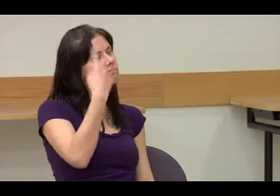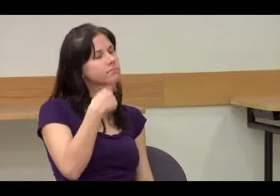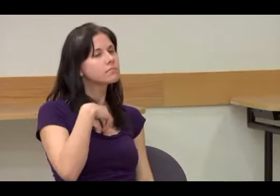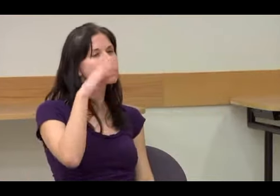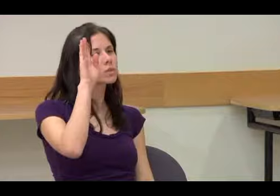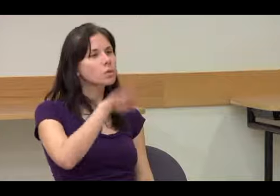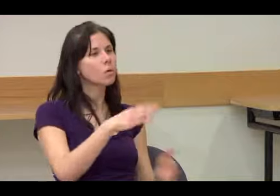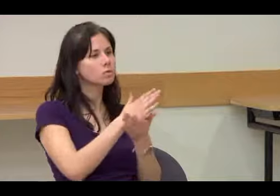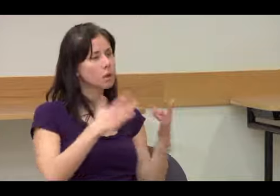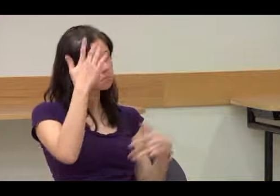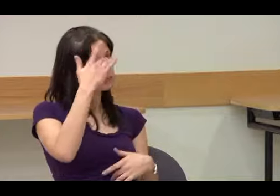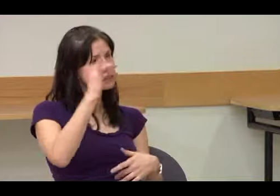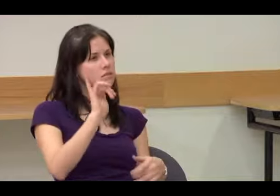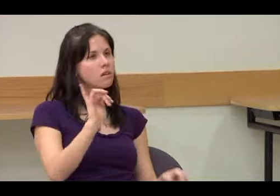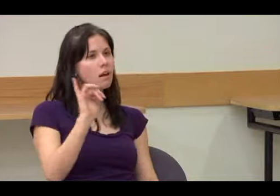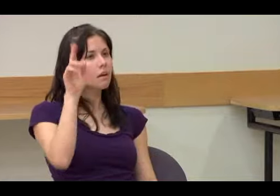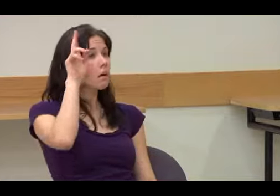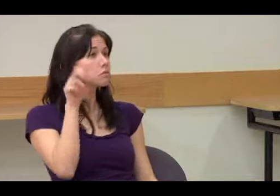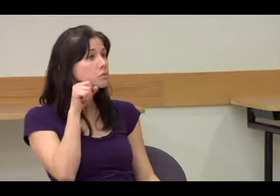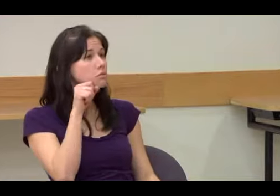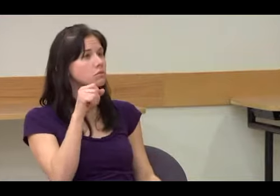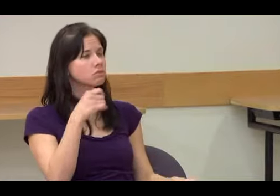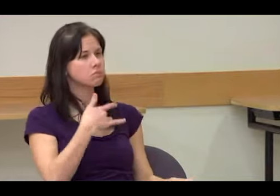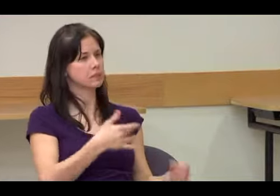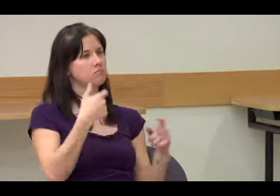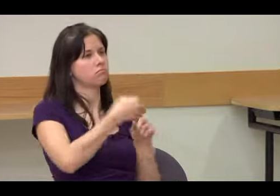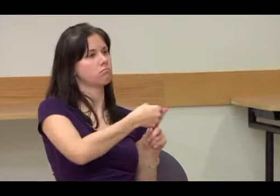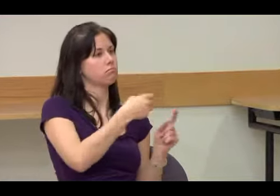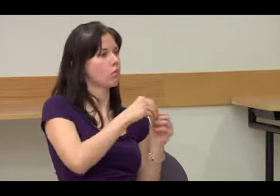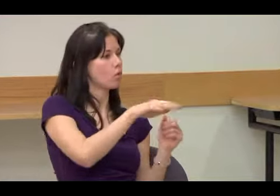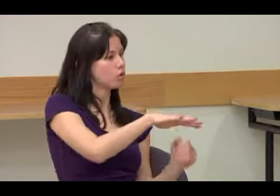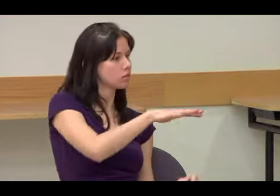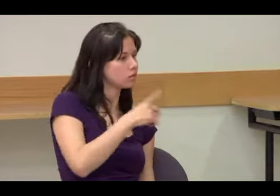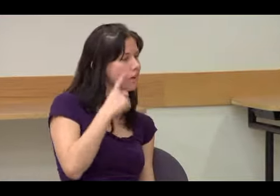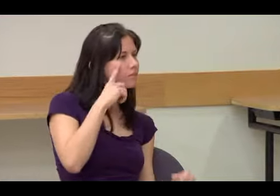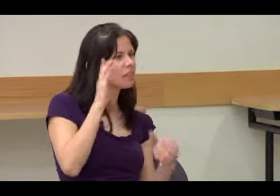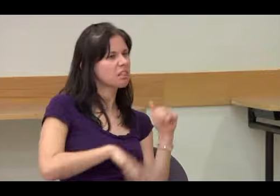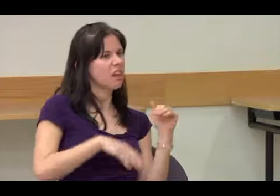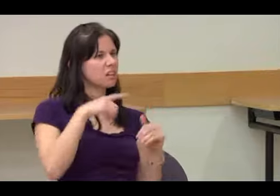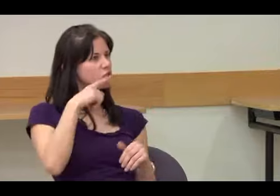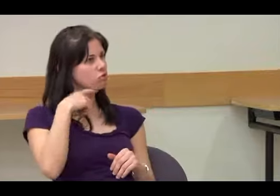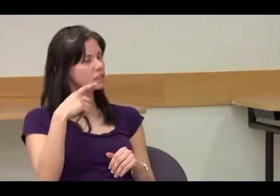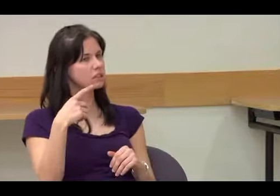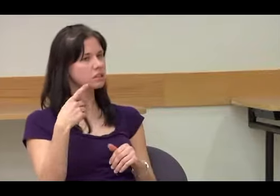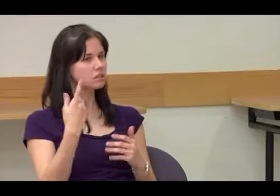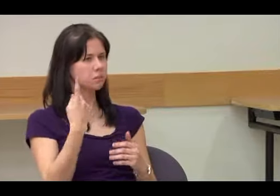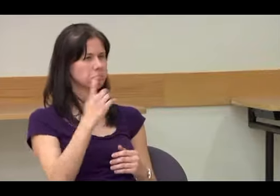I'm wondering… I know that some diseases are more common in deaf people than in hearing people like Usher syndrome,